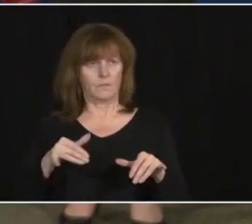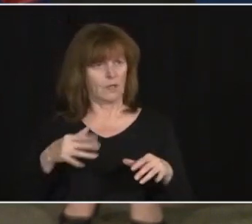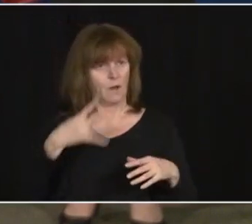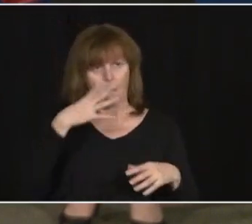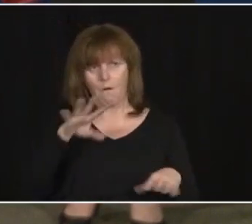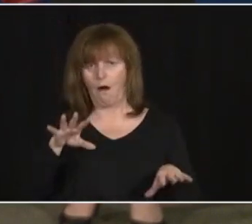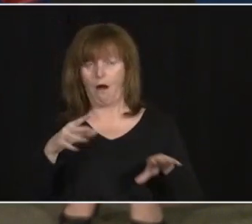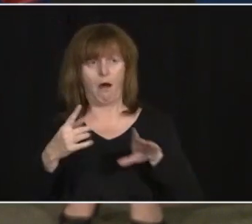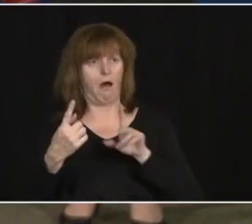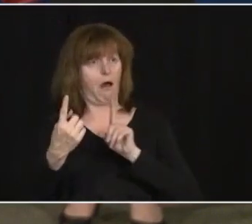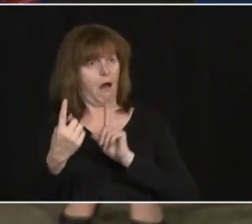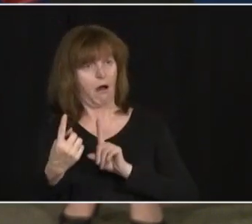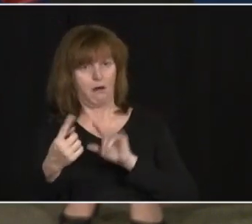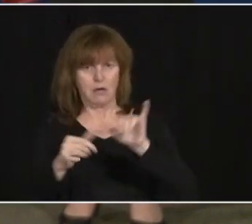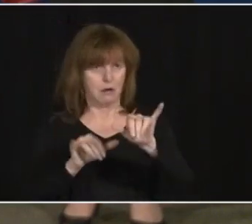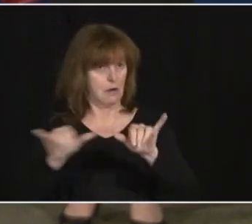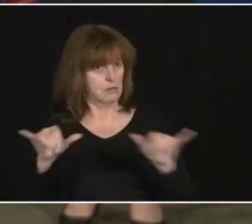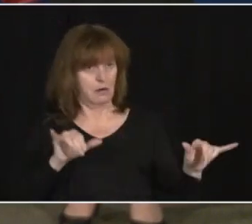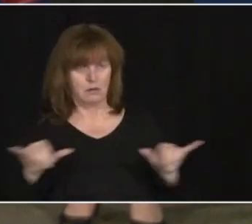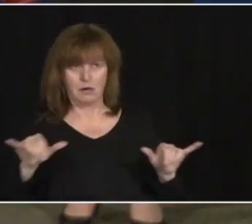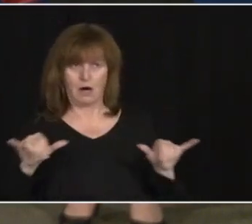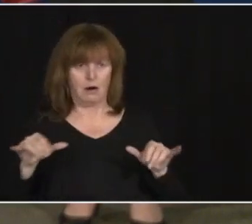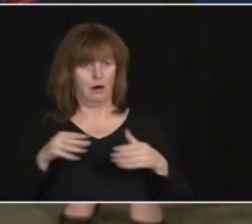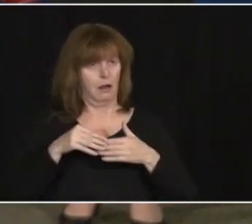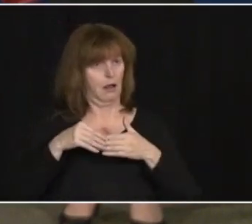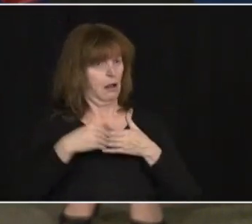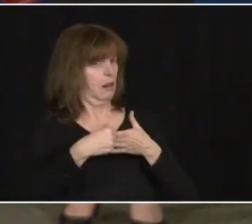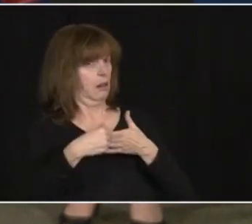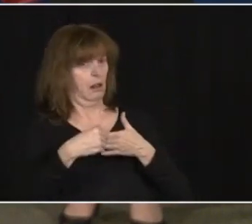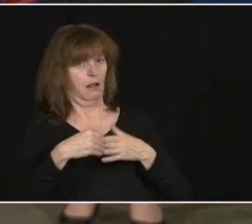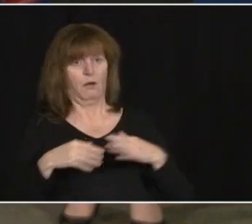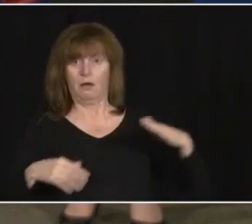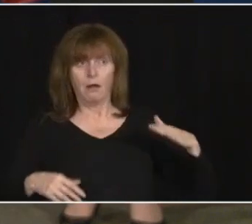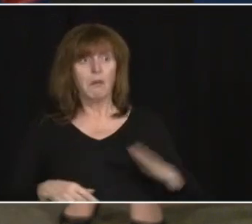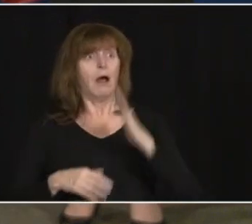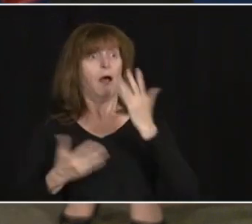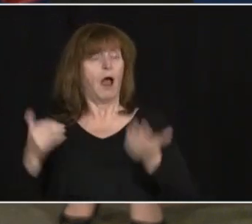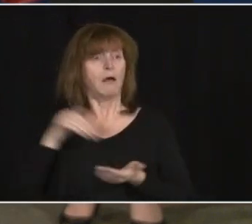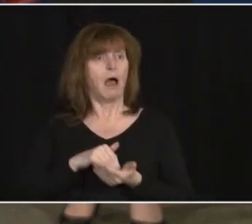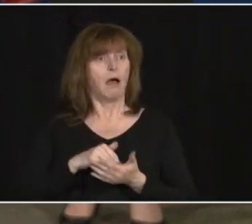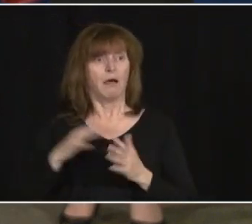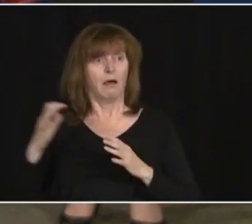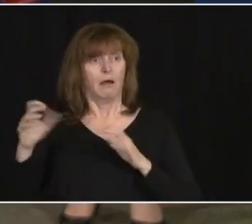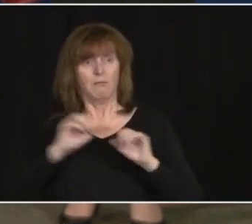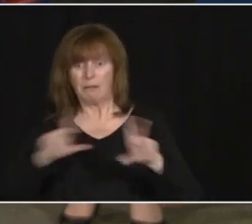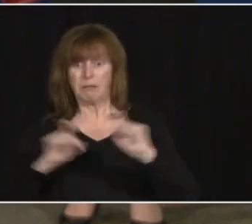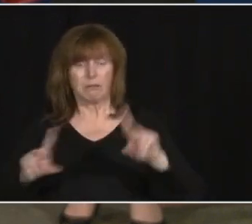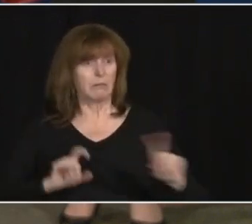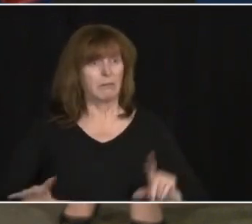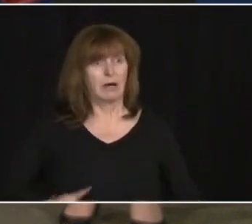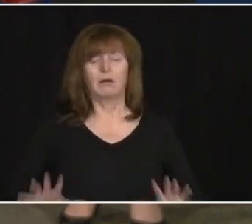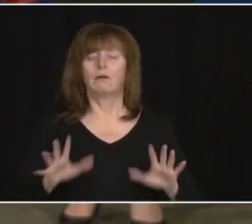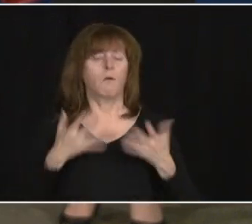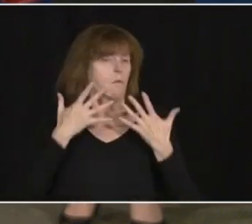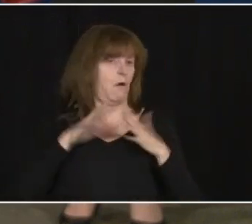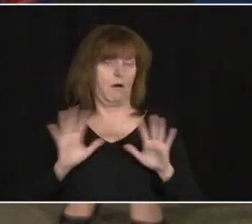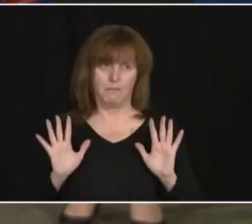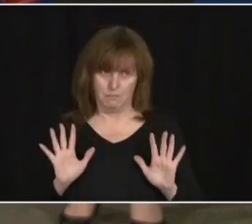back up again. With a lot of experts predicting a second wave of the virus in the fall, I'm wondering what your